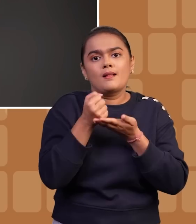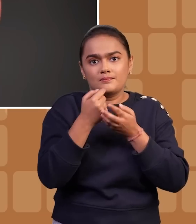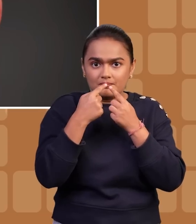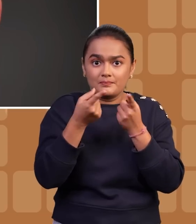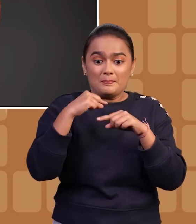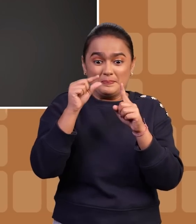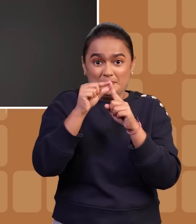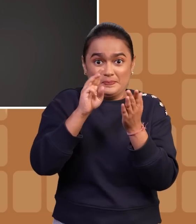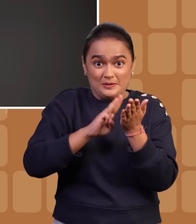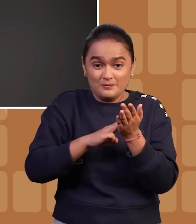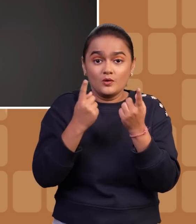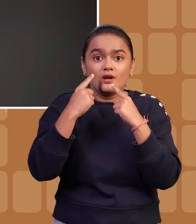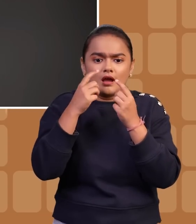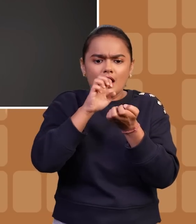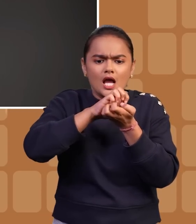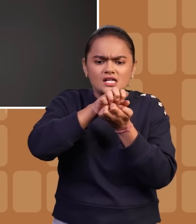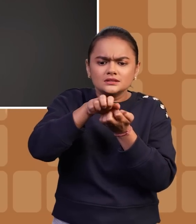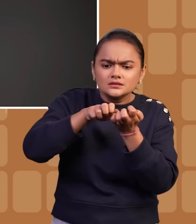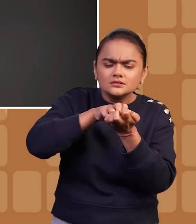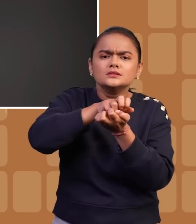Premolars help in crushing food.